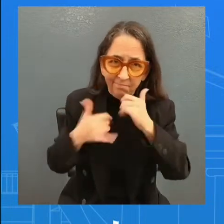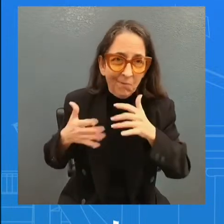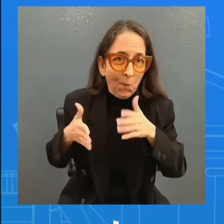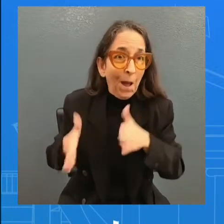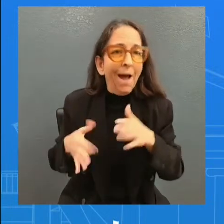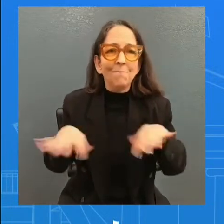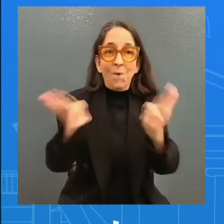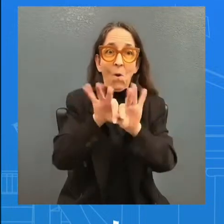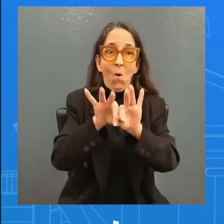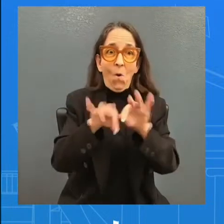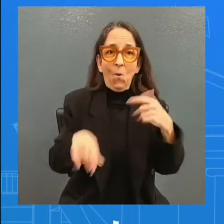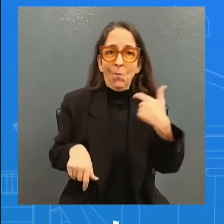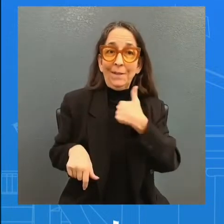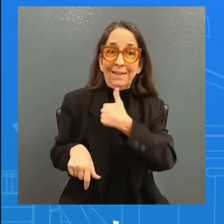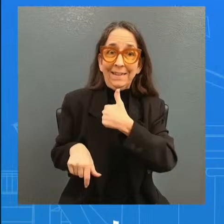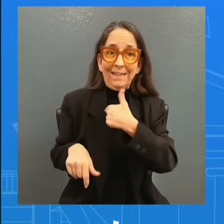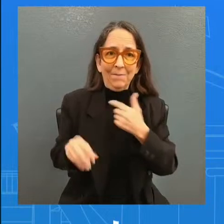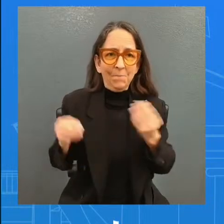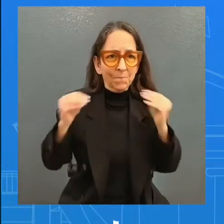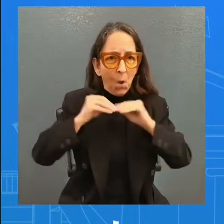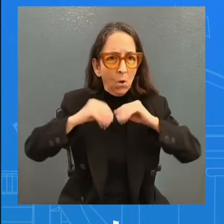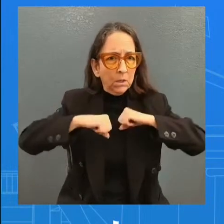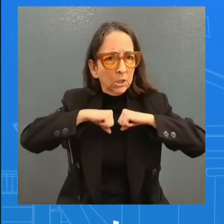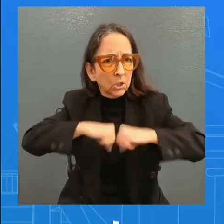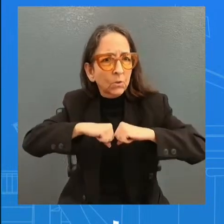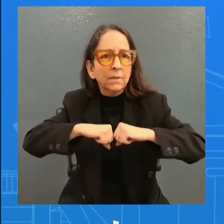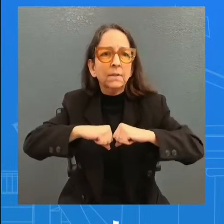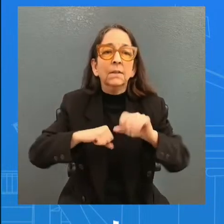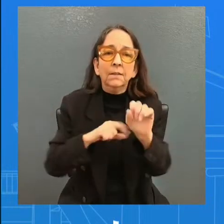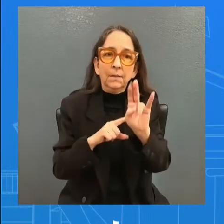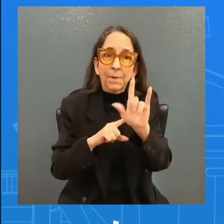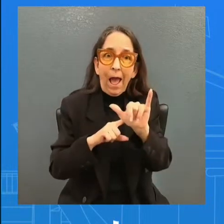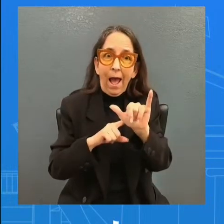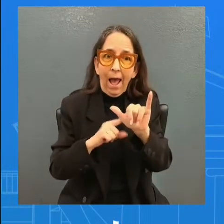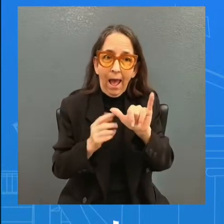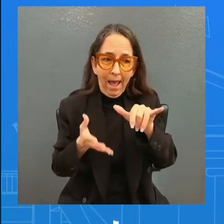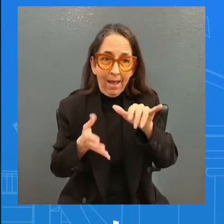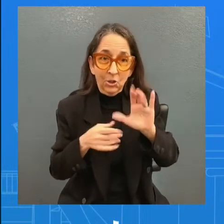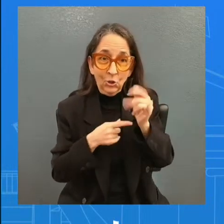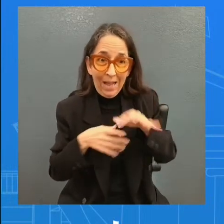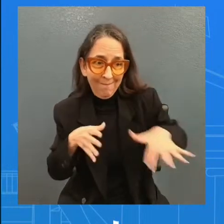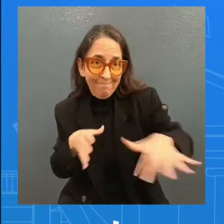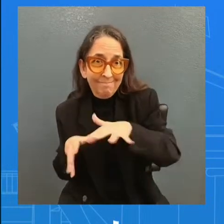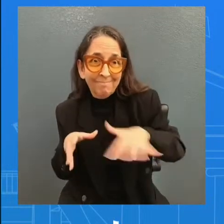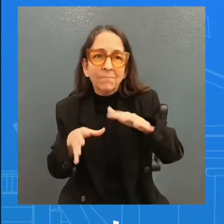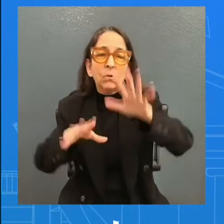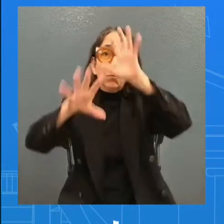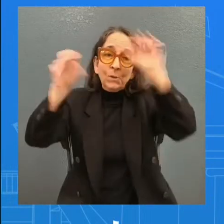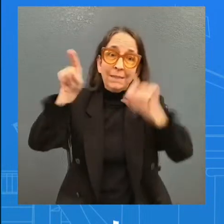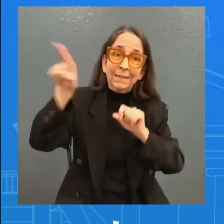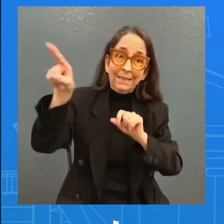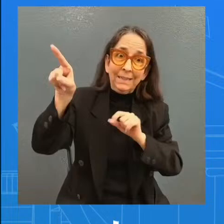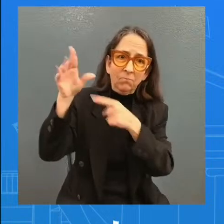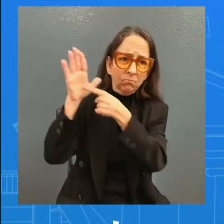Today, the president demonstrated once again that he will always act to protect the security of this nation,